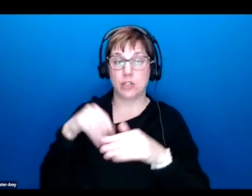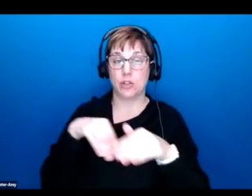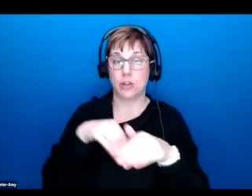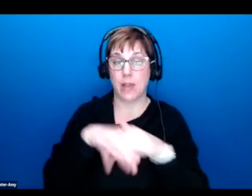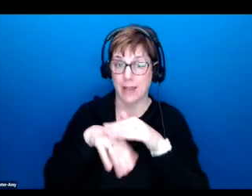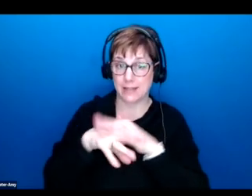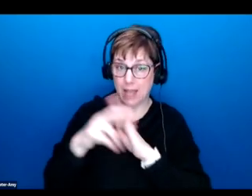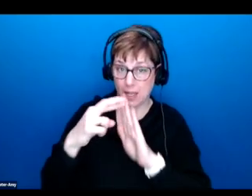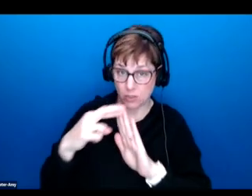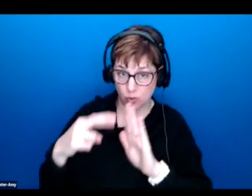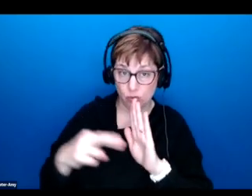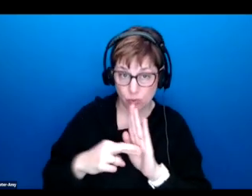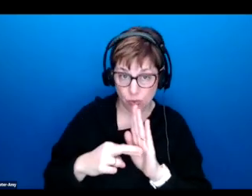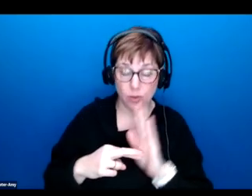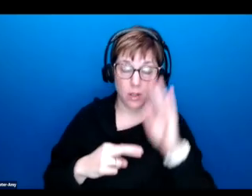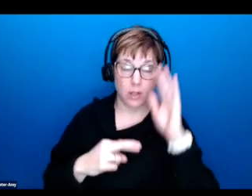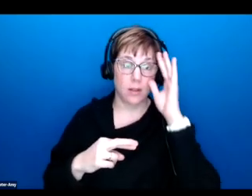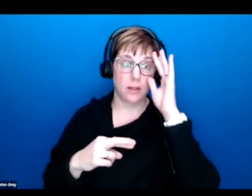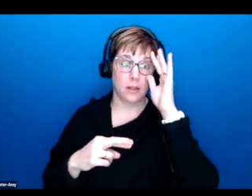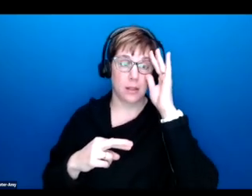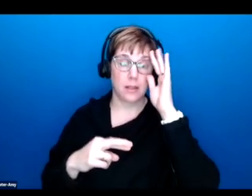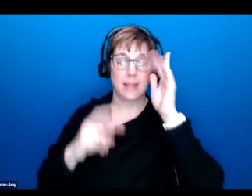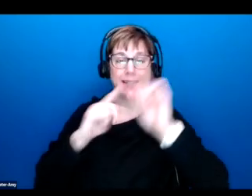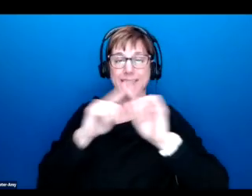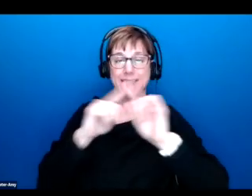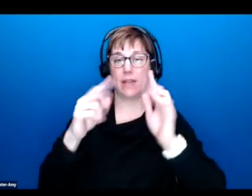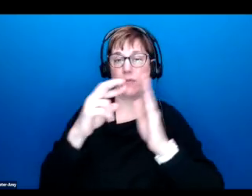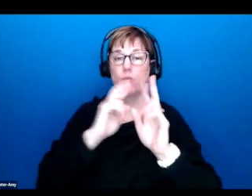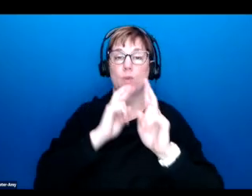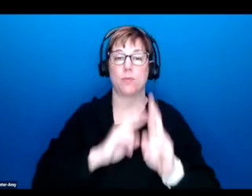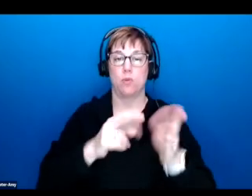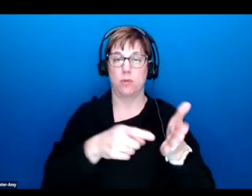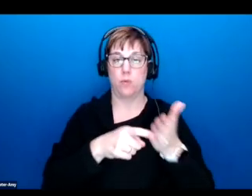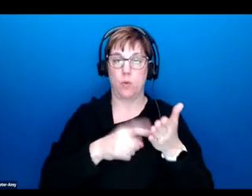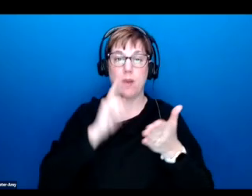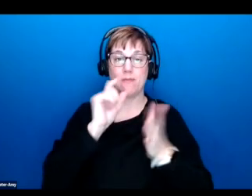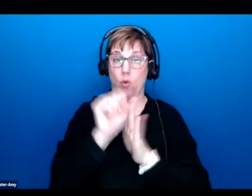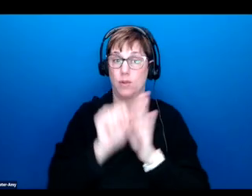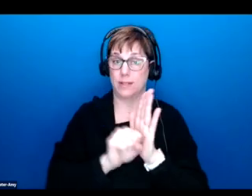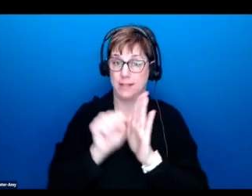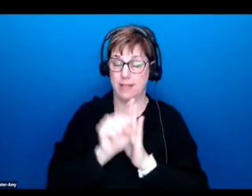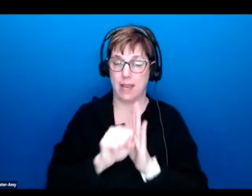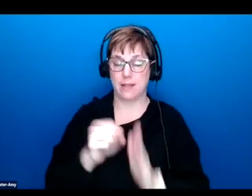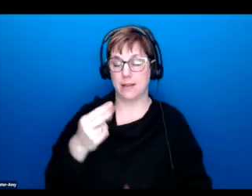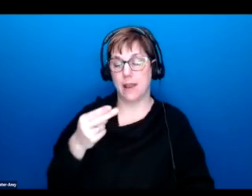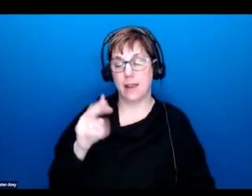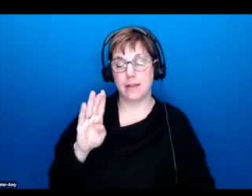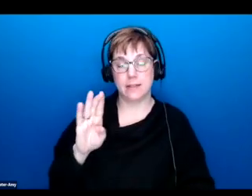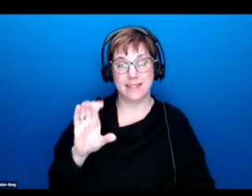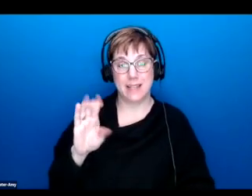contains various reporting requirements for states. An HCBS wait list is often